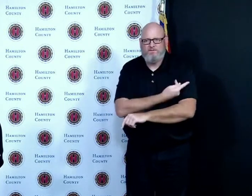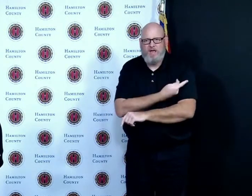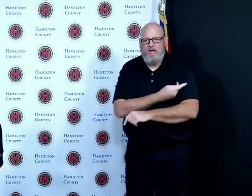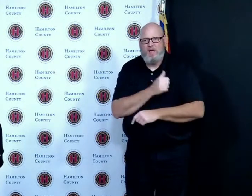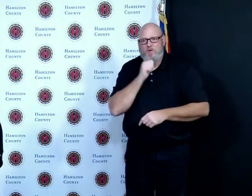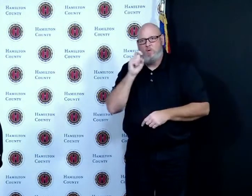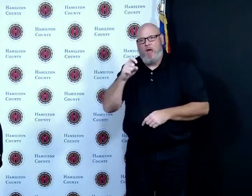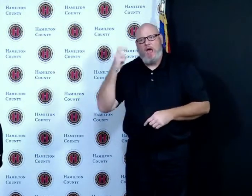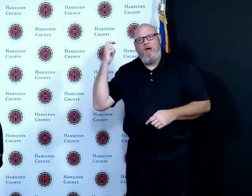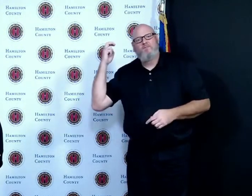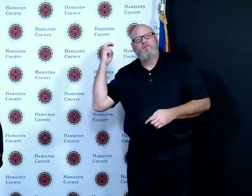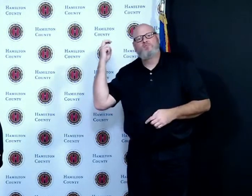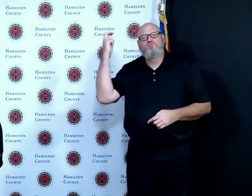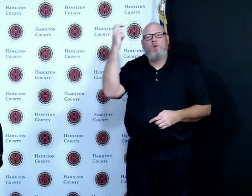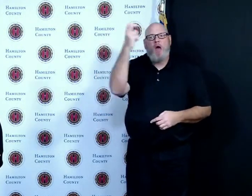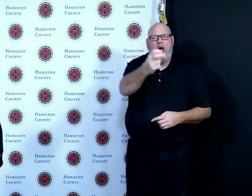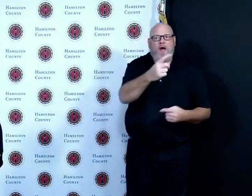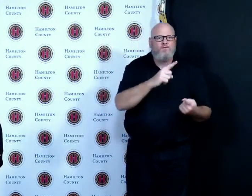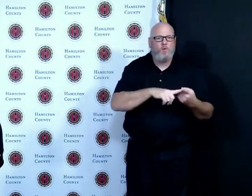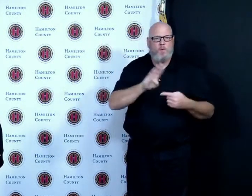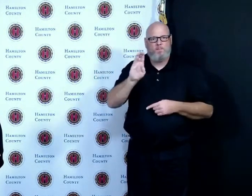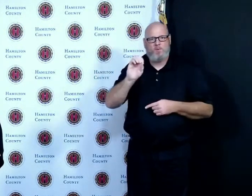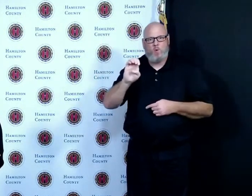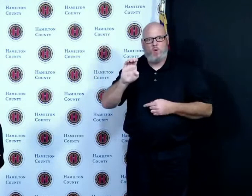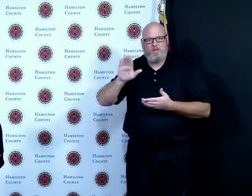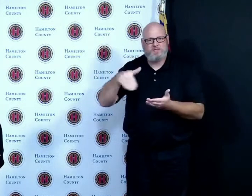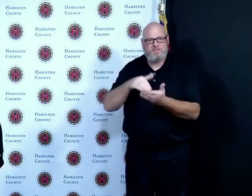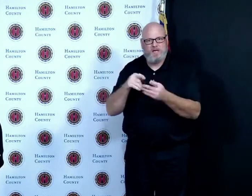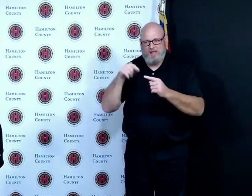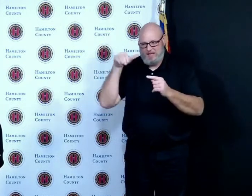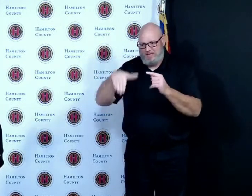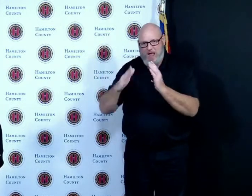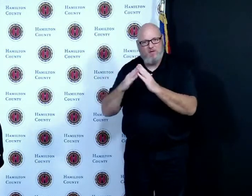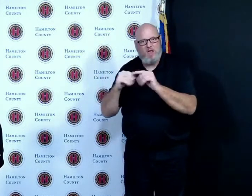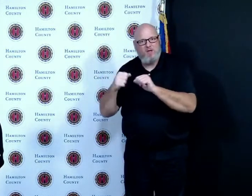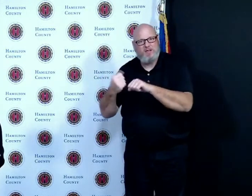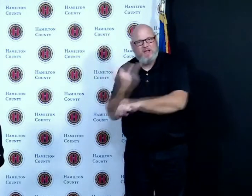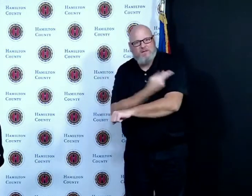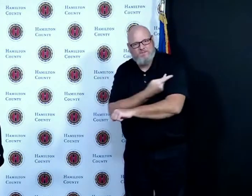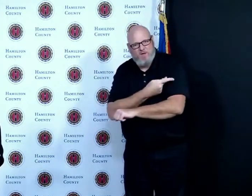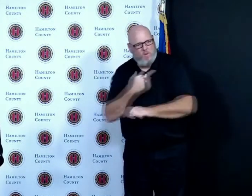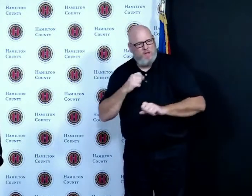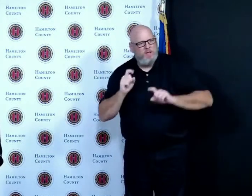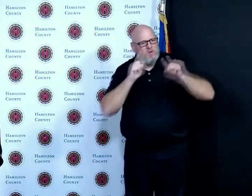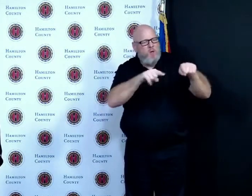some efficiency around how people get signed up with the either two one one number or the Test